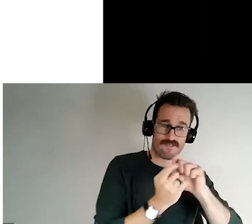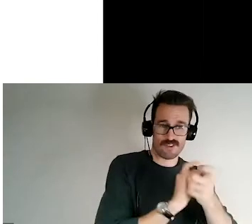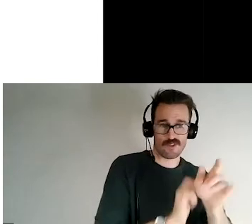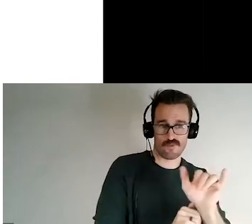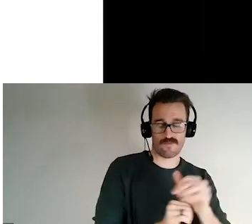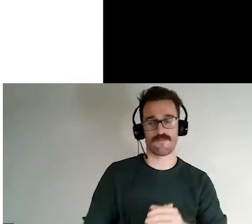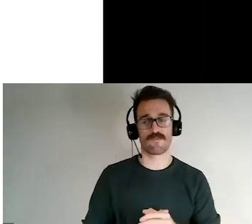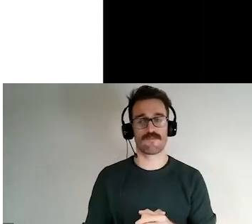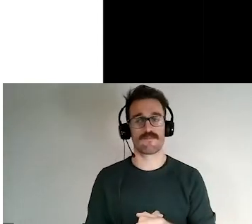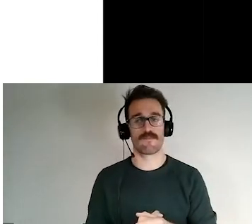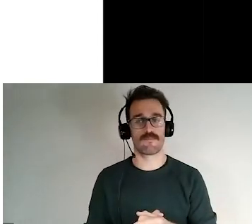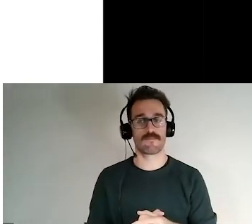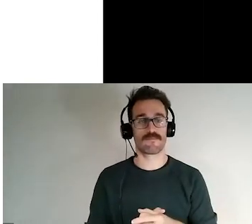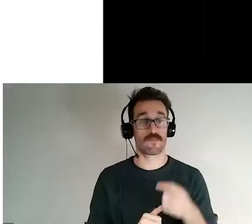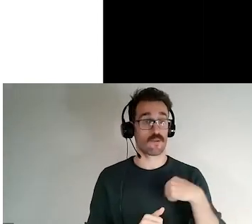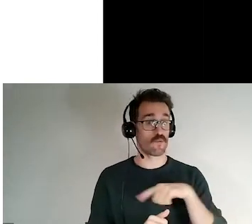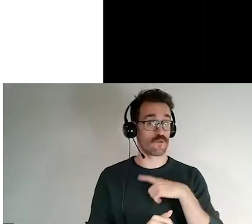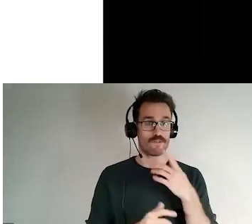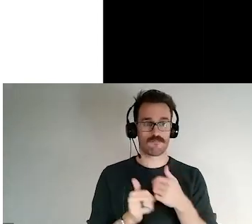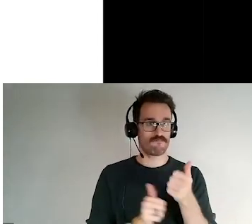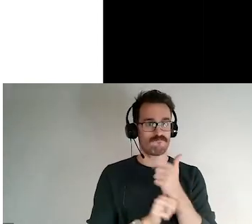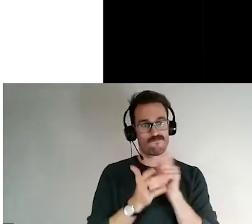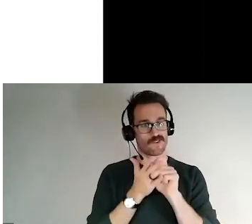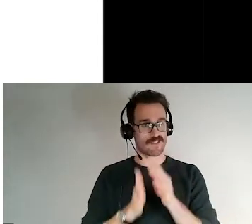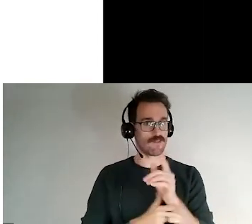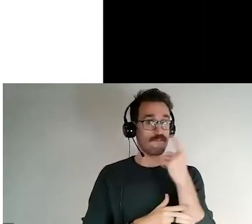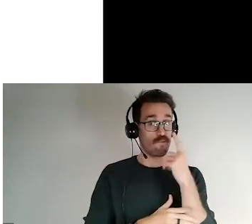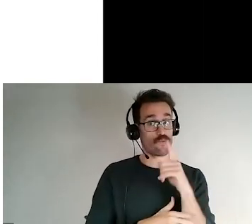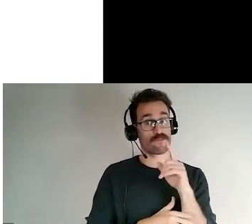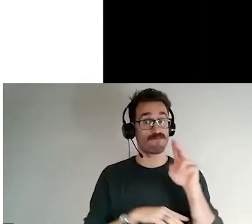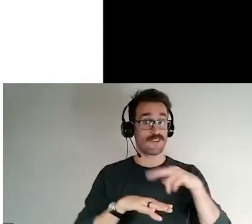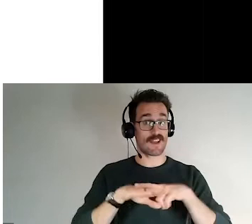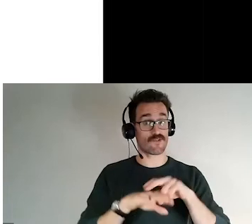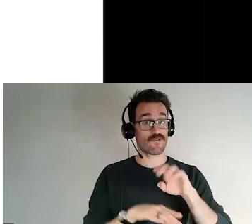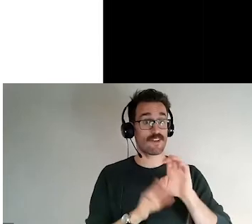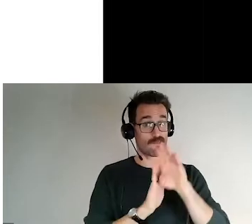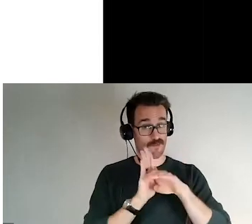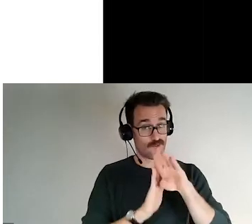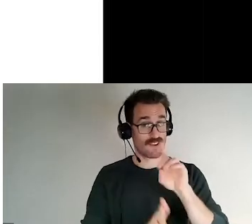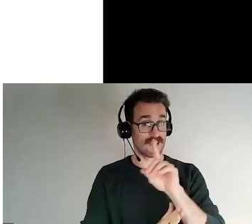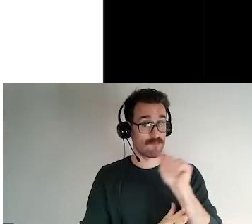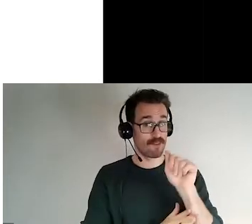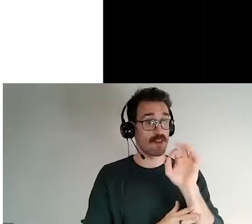We are the Secretariat for the National Episodic Disabilities Forum, and this is a group of strong